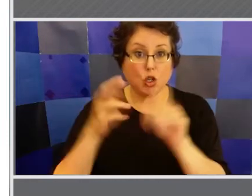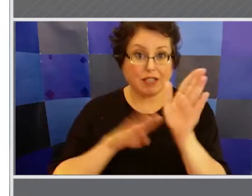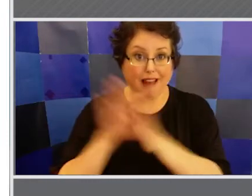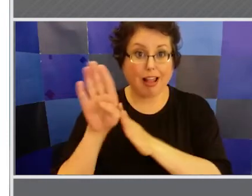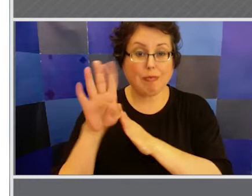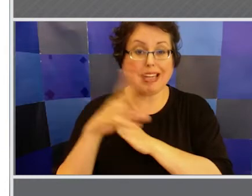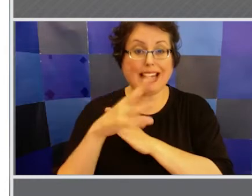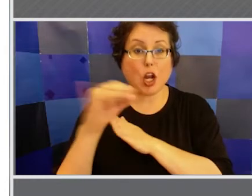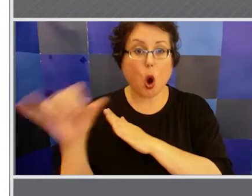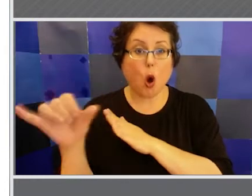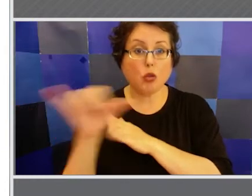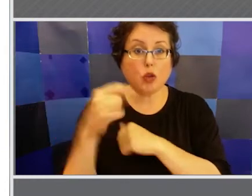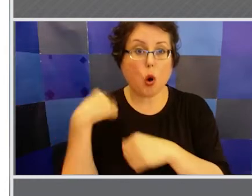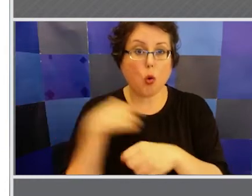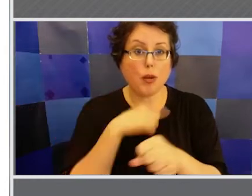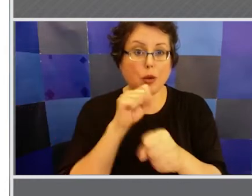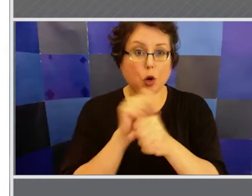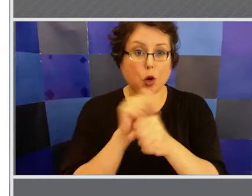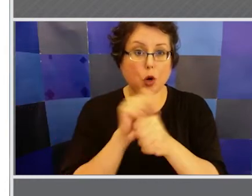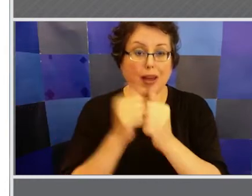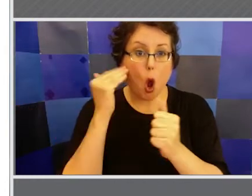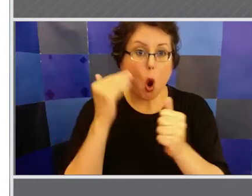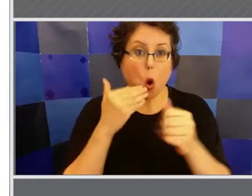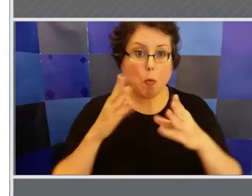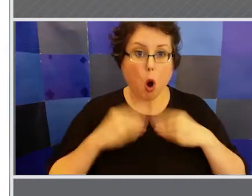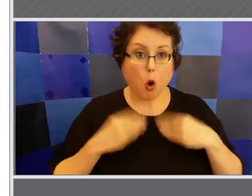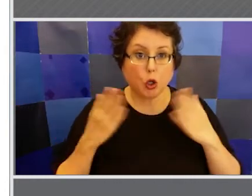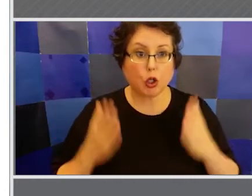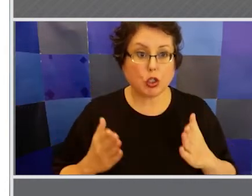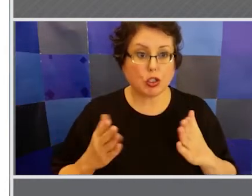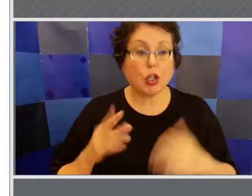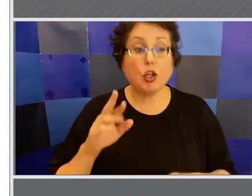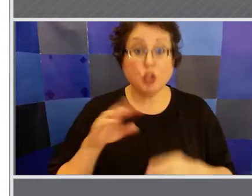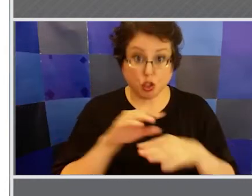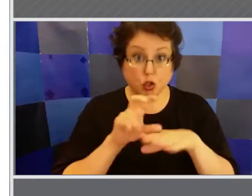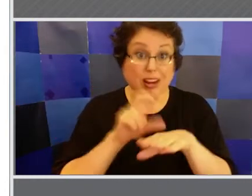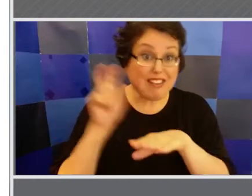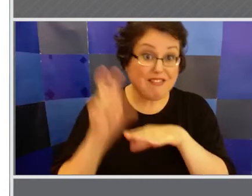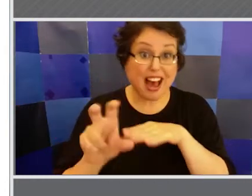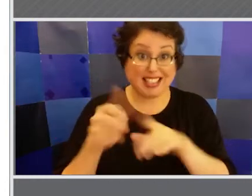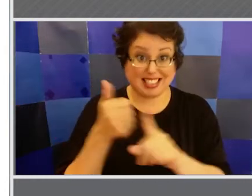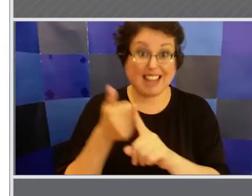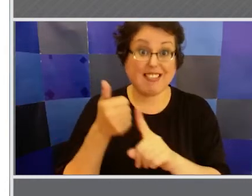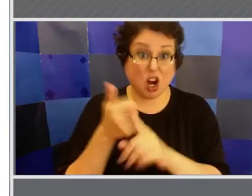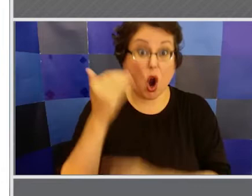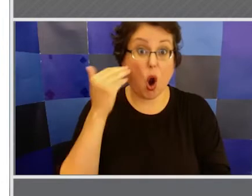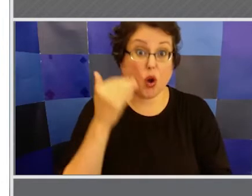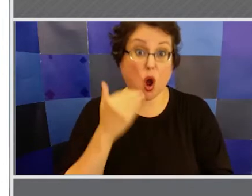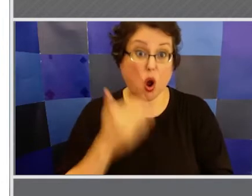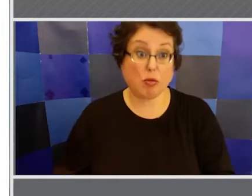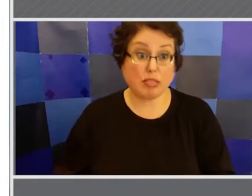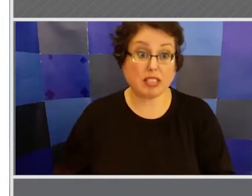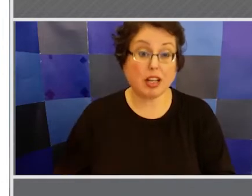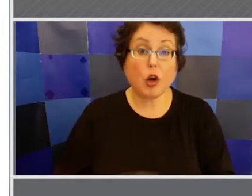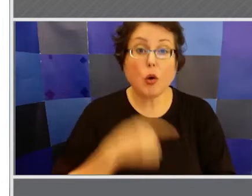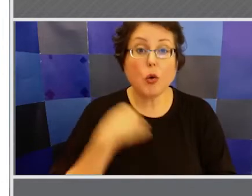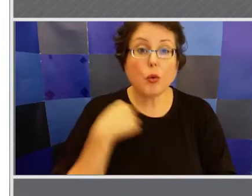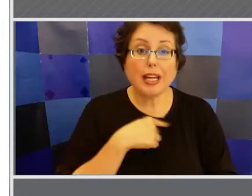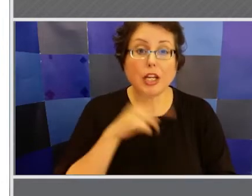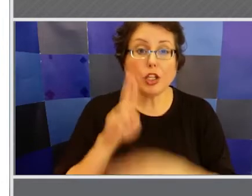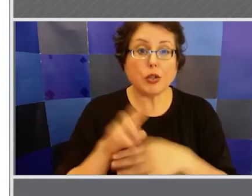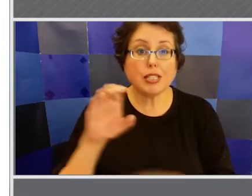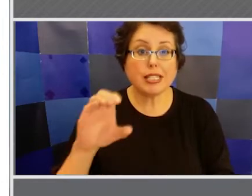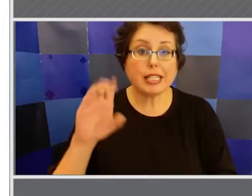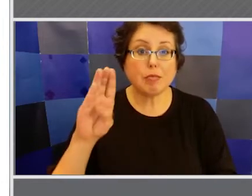and then we also work with homeowners to reinvest in their homes.